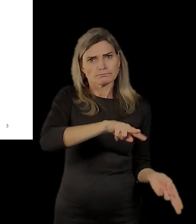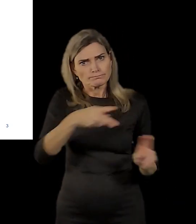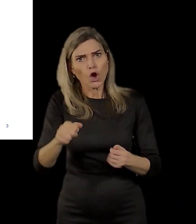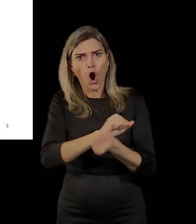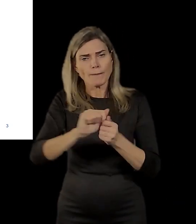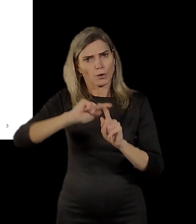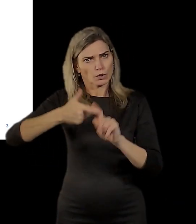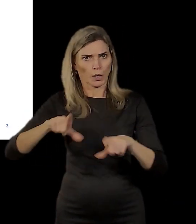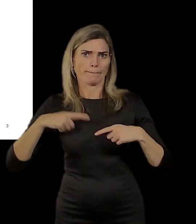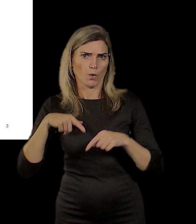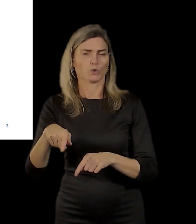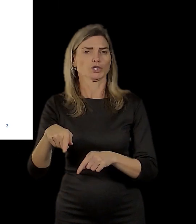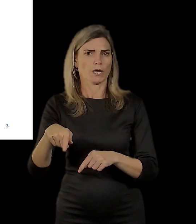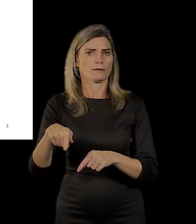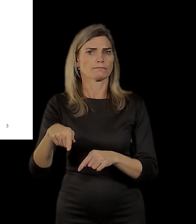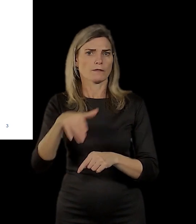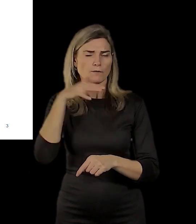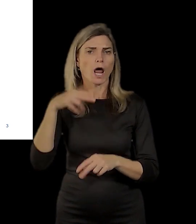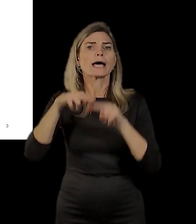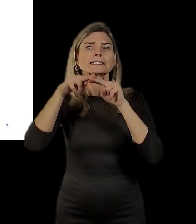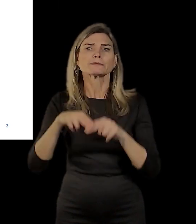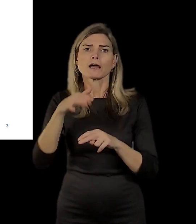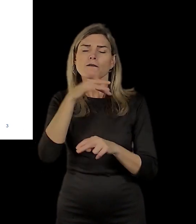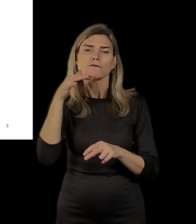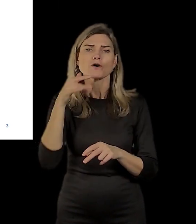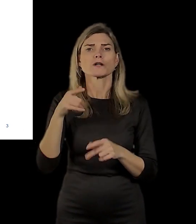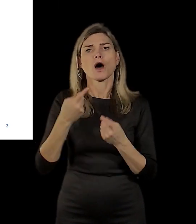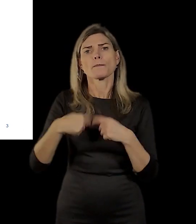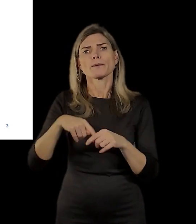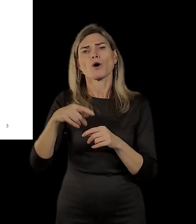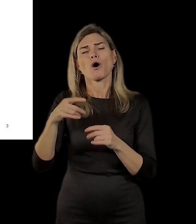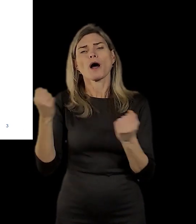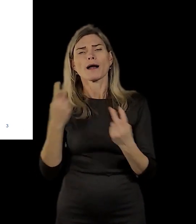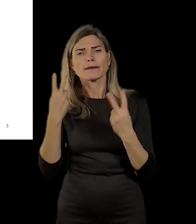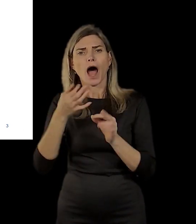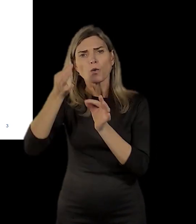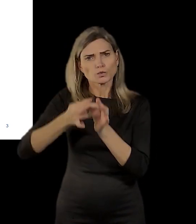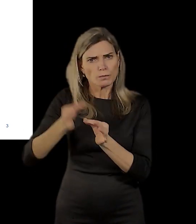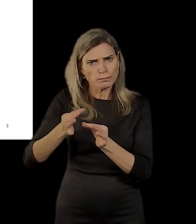Some people don't really welcome it, but it is again one of the approaches where water can be saved.